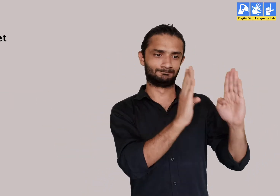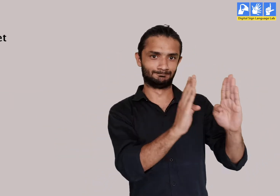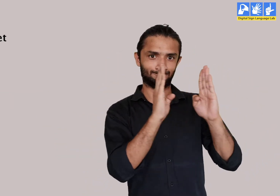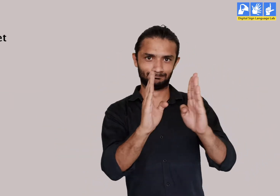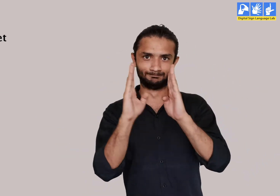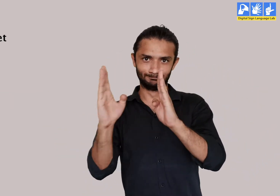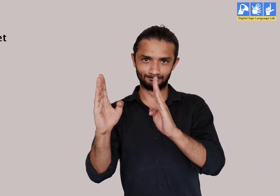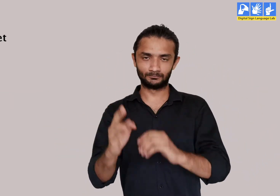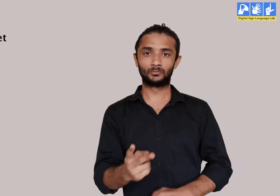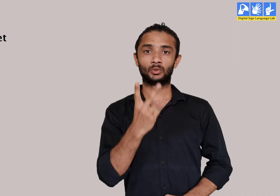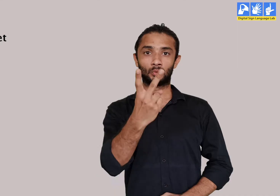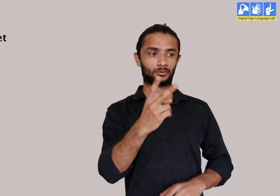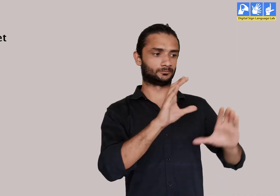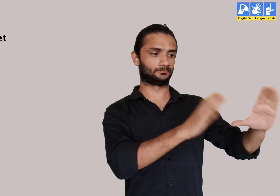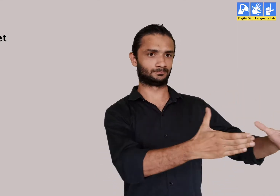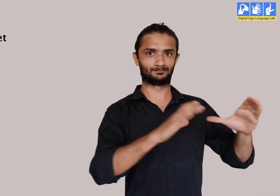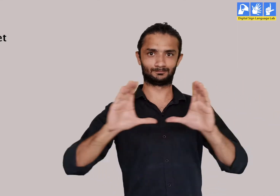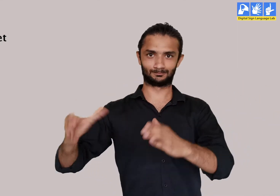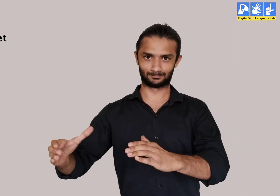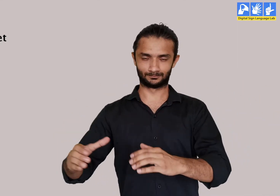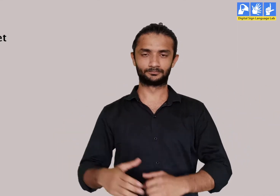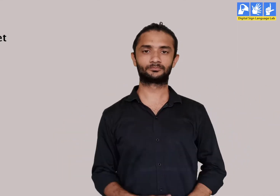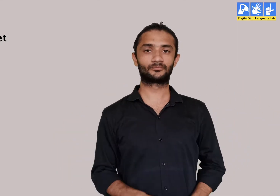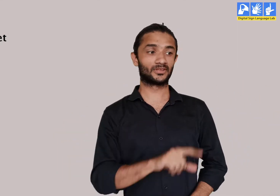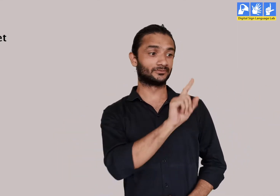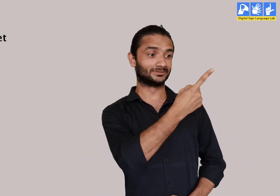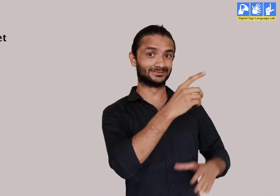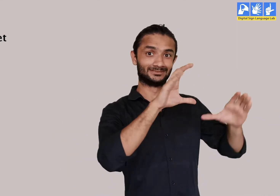Hearing loss based on when it occurred may be classified in following two ways: